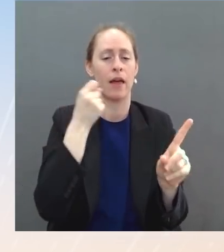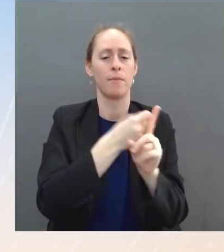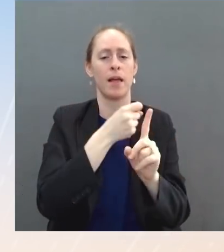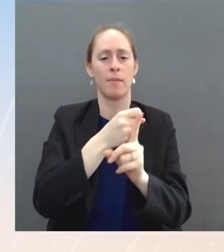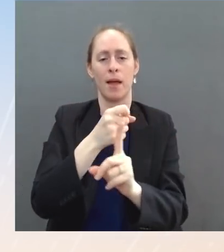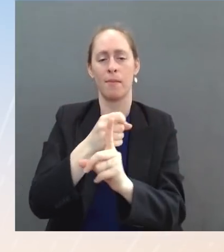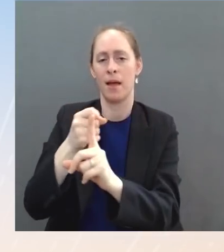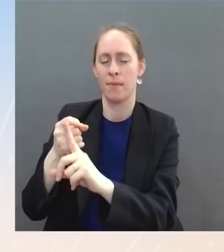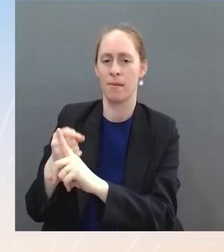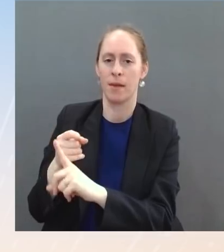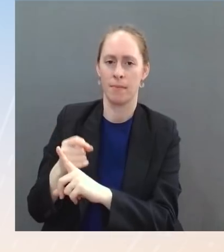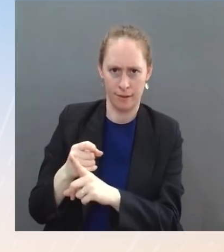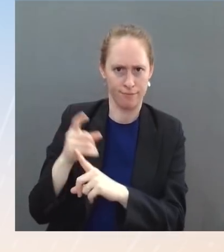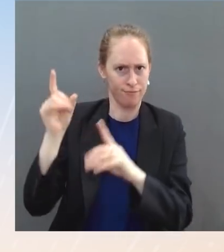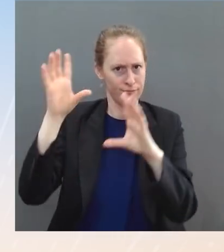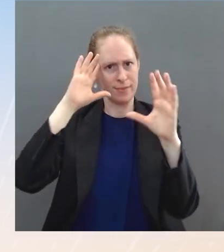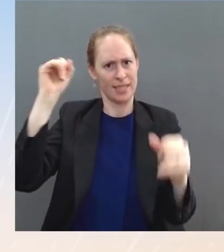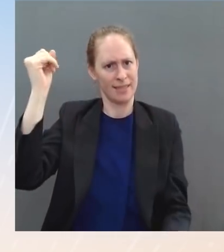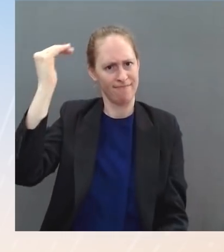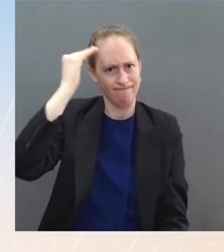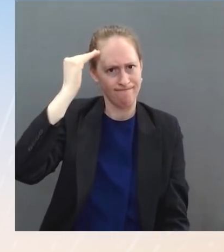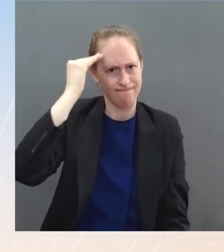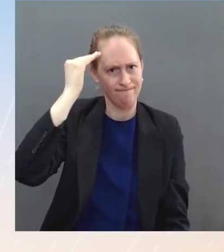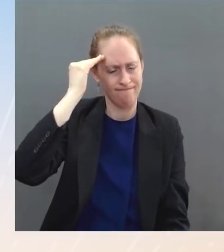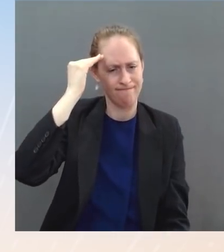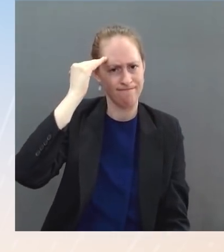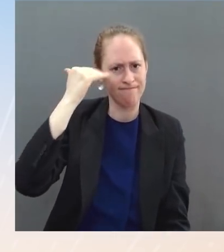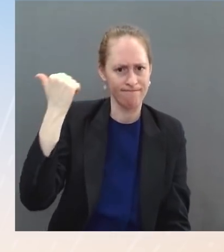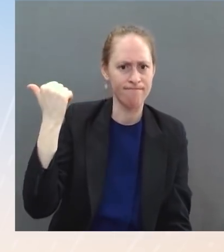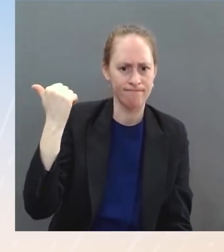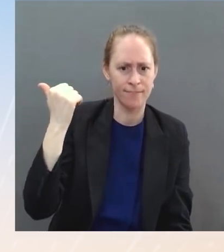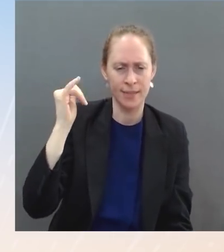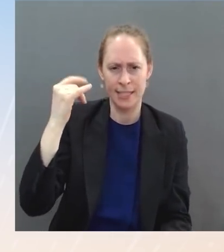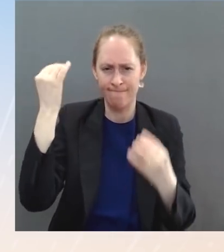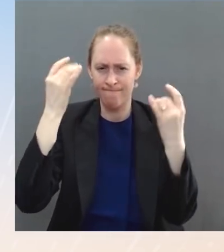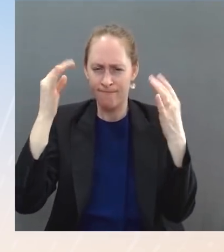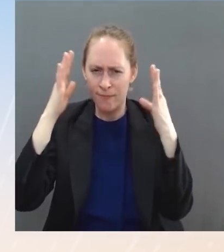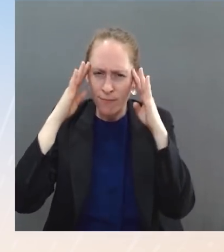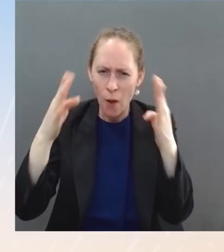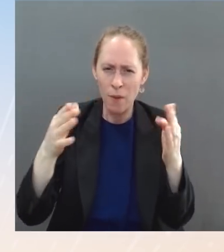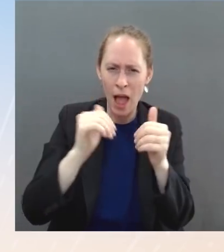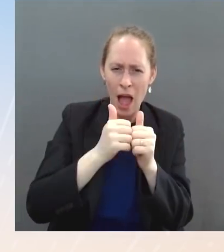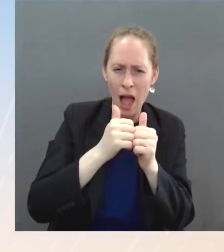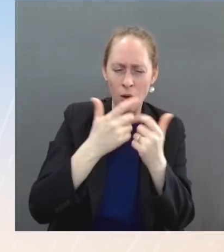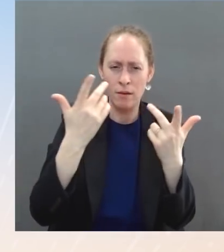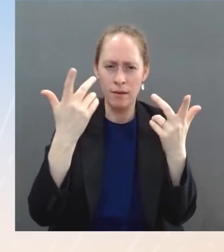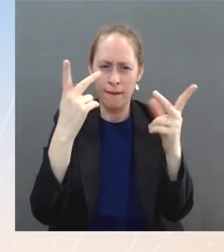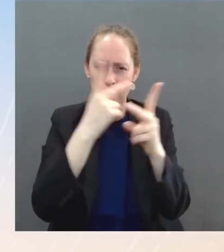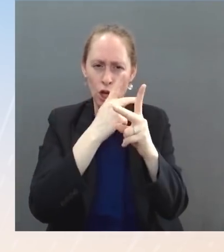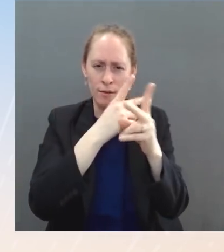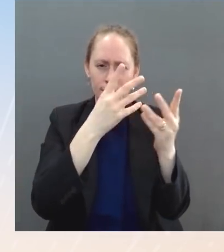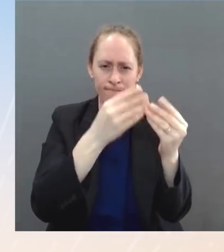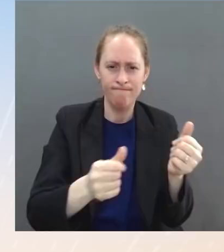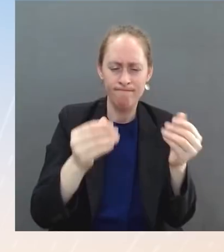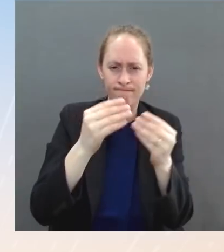on solutions to address these challenges, and keeping our heads down and trying to continue to deliver for the American people. Go ahead, Weijia.